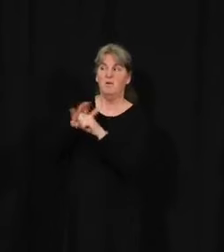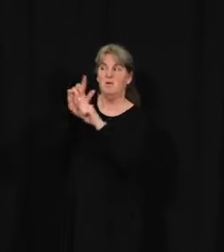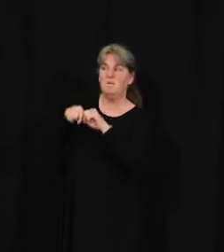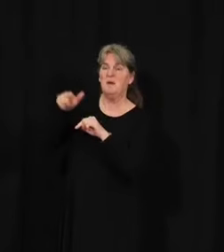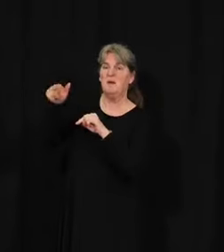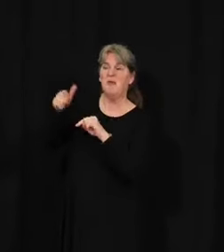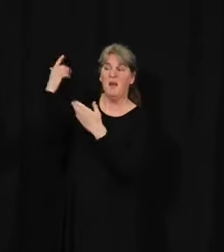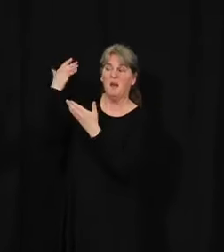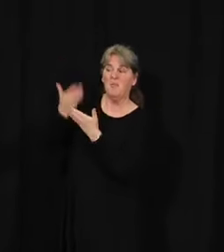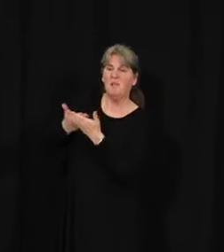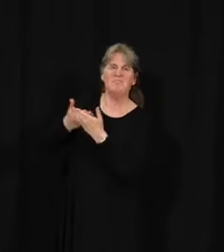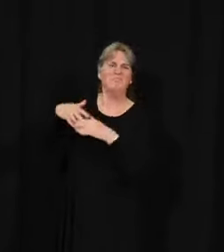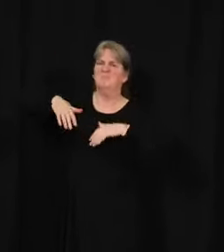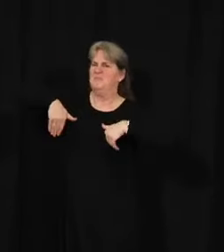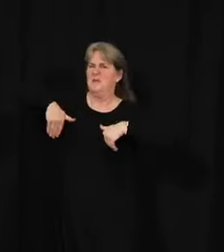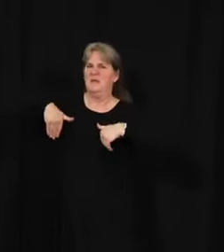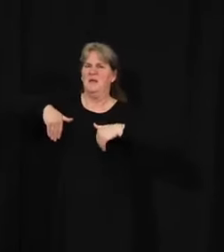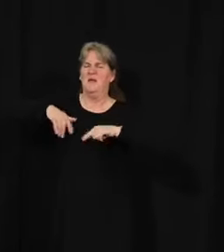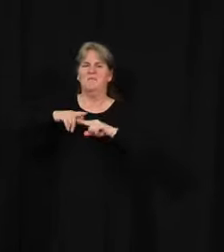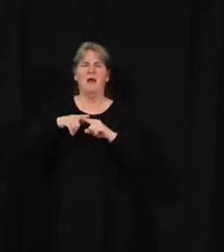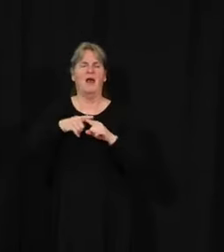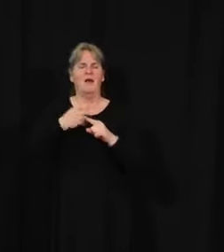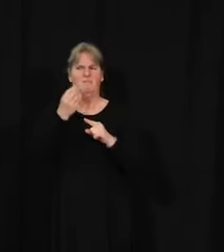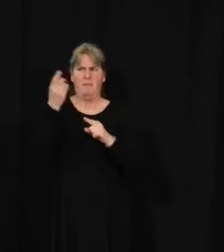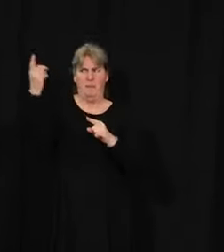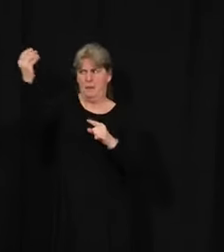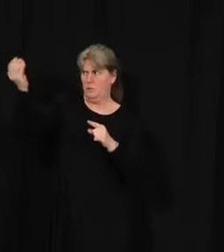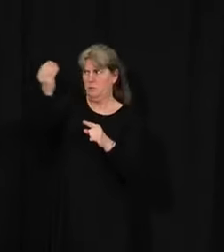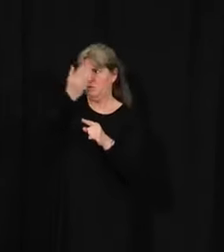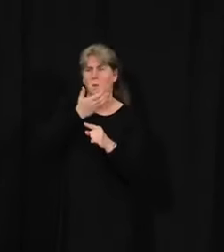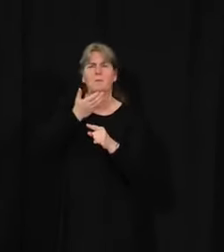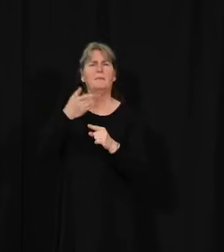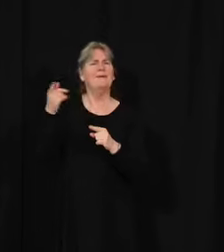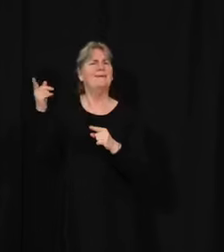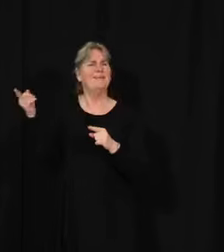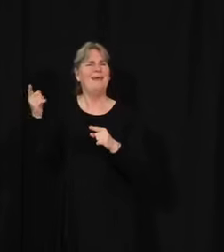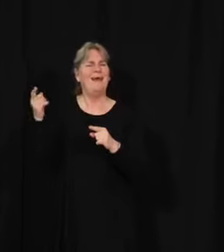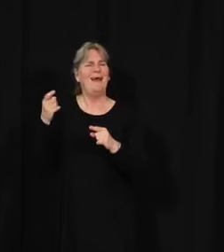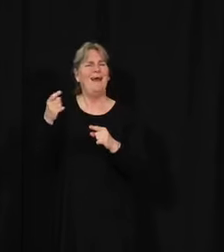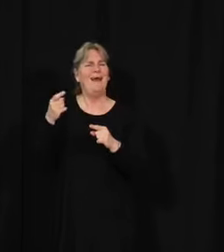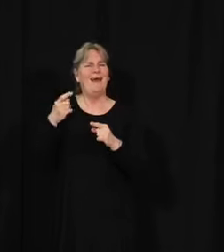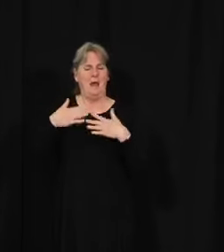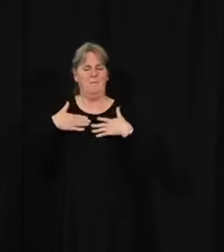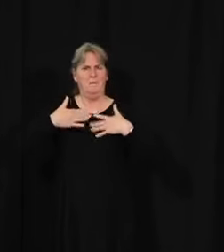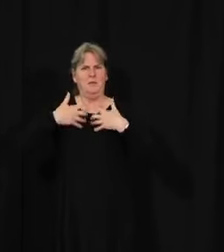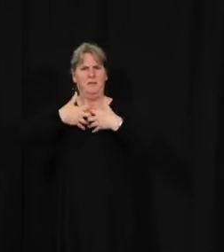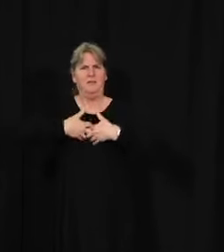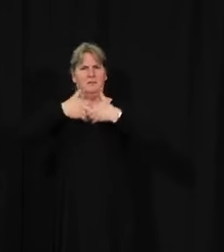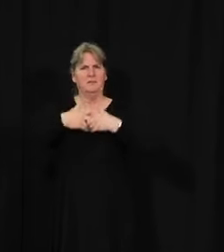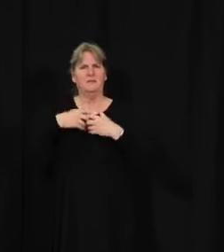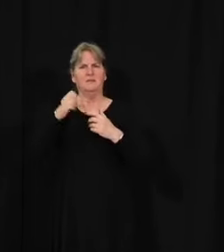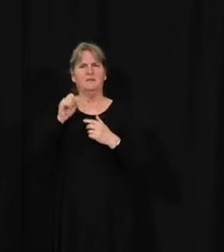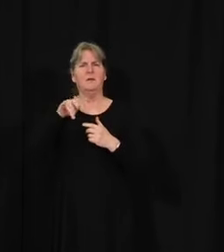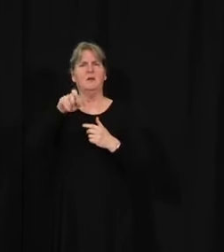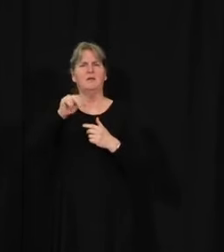Spartan to arrive. And our information is that it still is-- that health Canada is